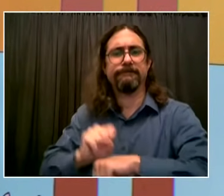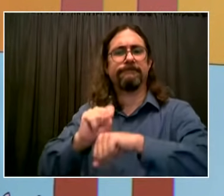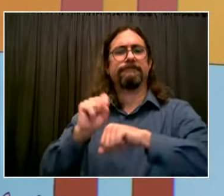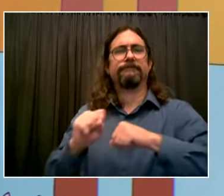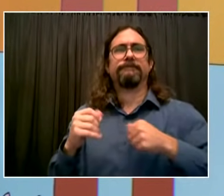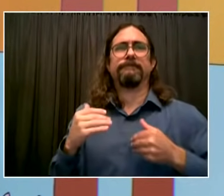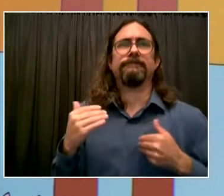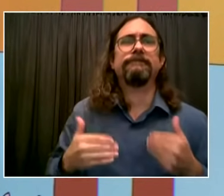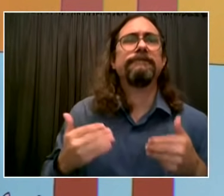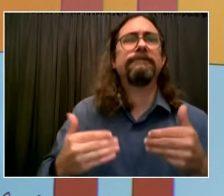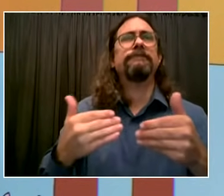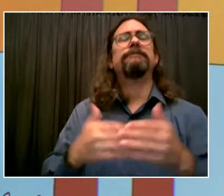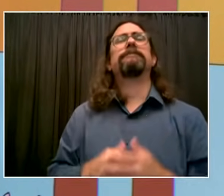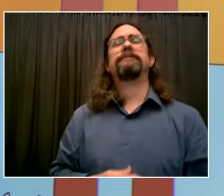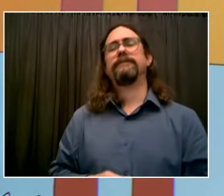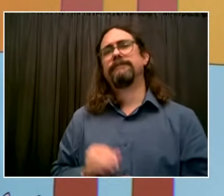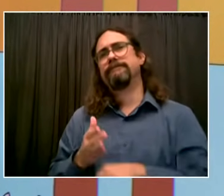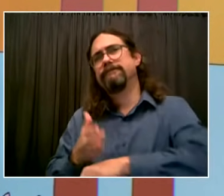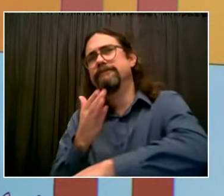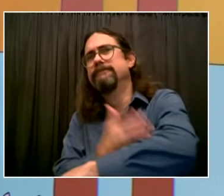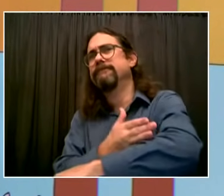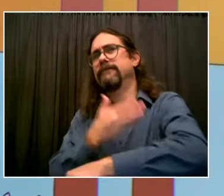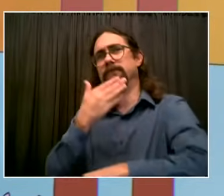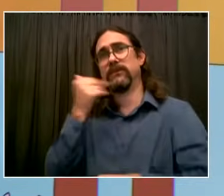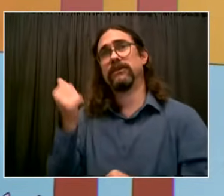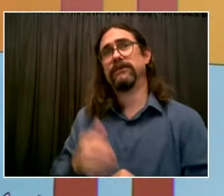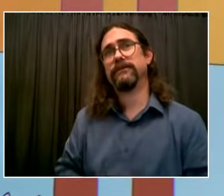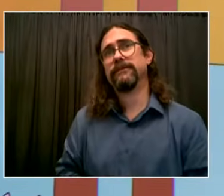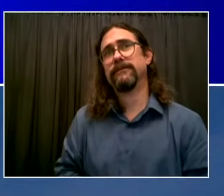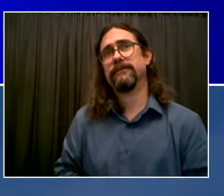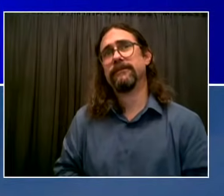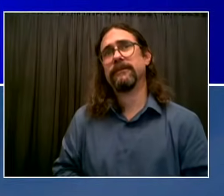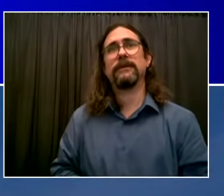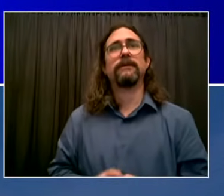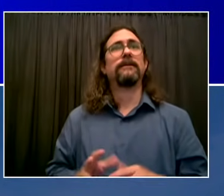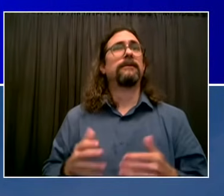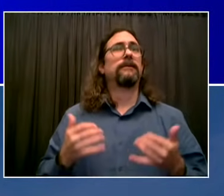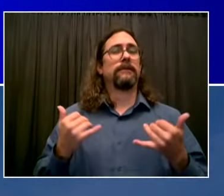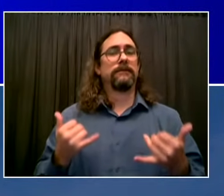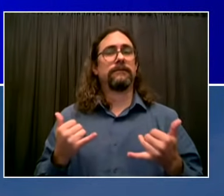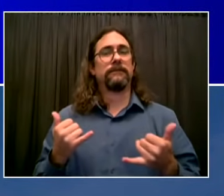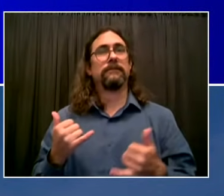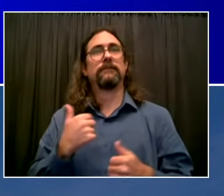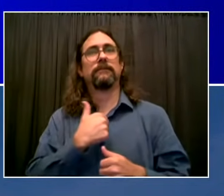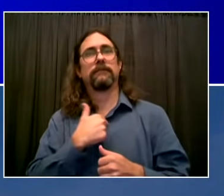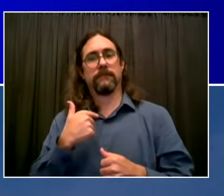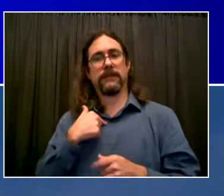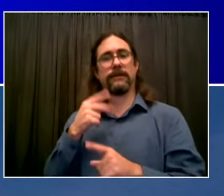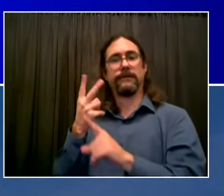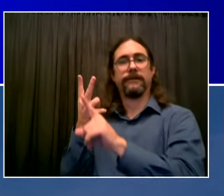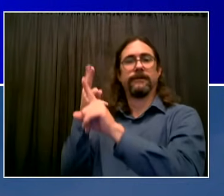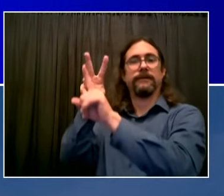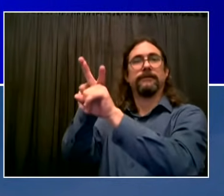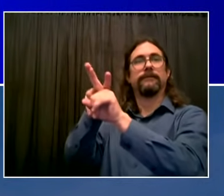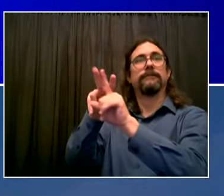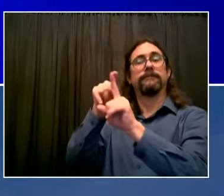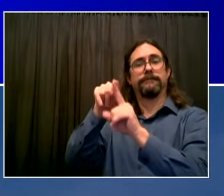ANOTHER PART OF GOVERNMNET. ODTAY WE HAVE A REAL CHALLENGE.